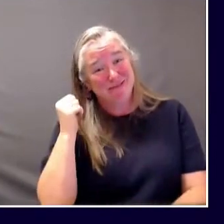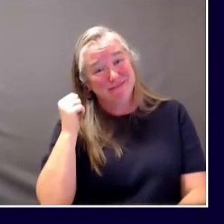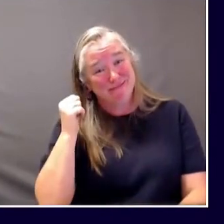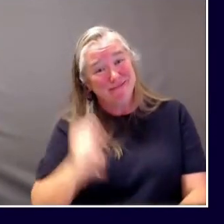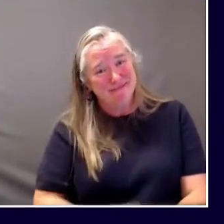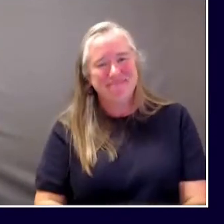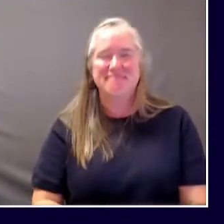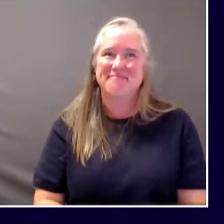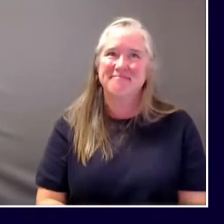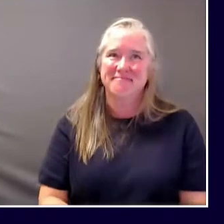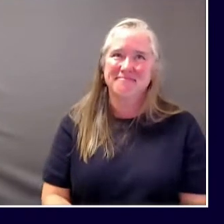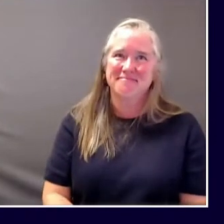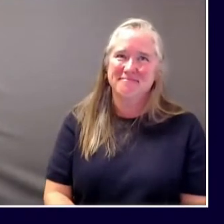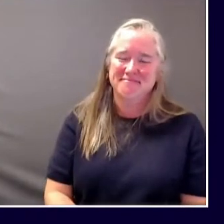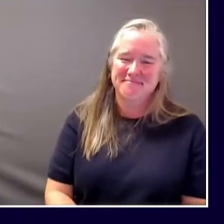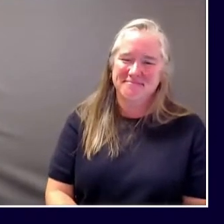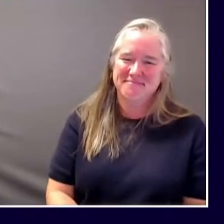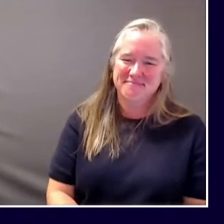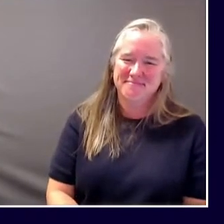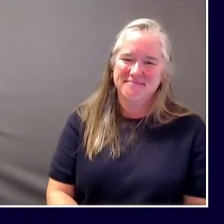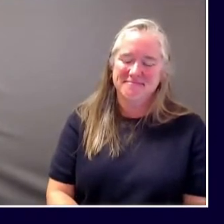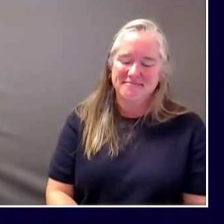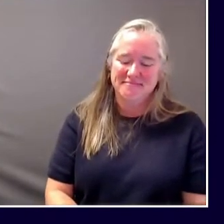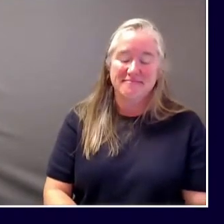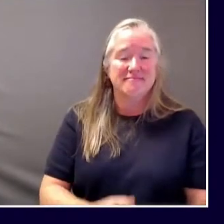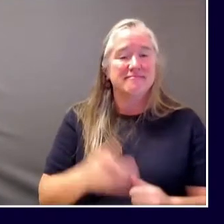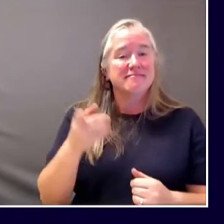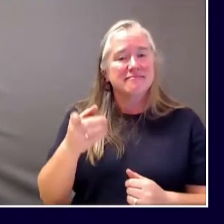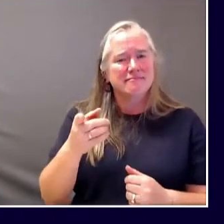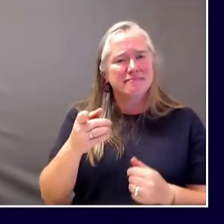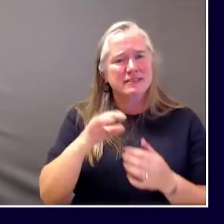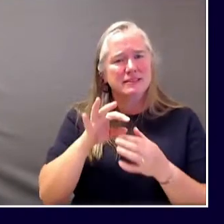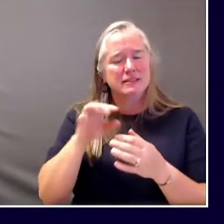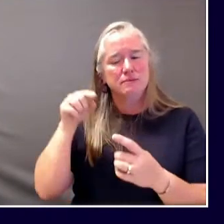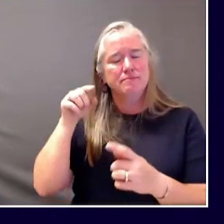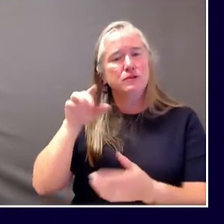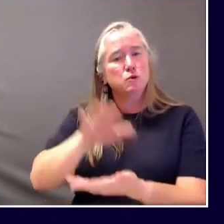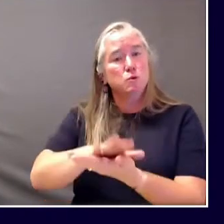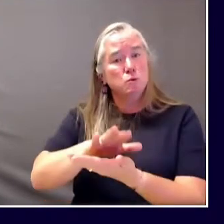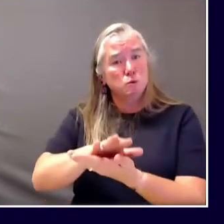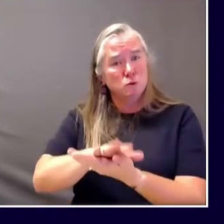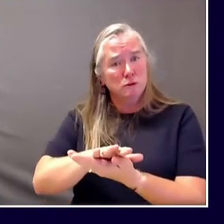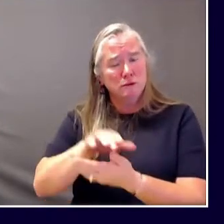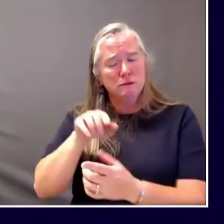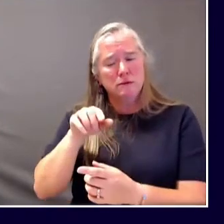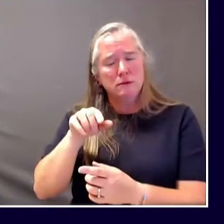I'm in in terms of the